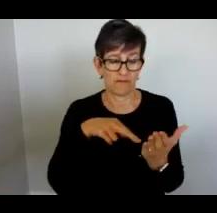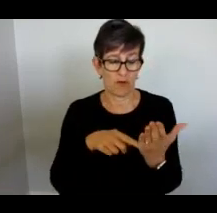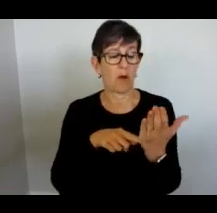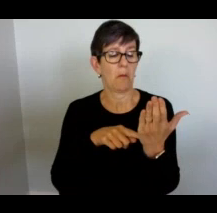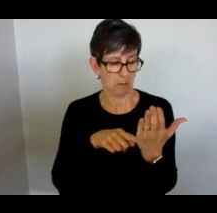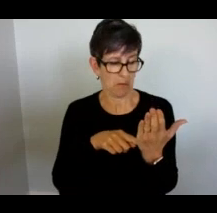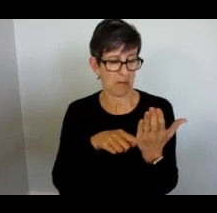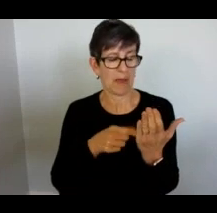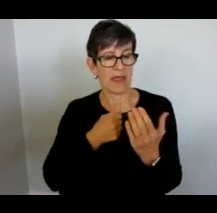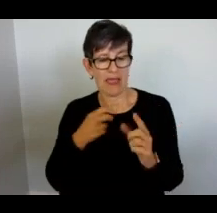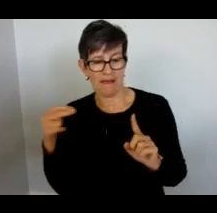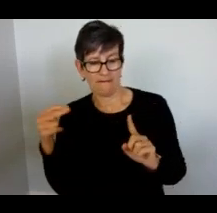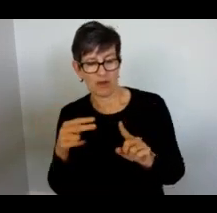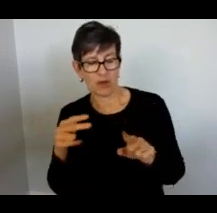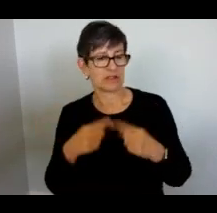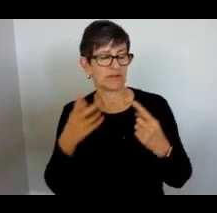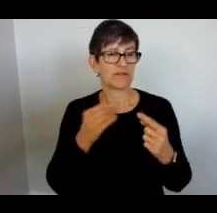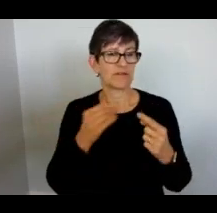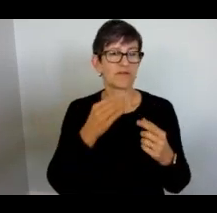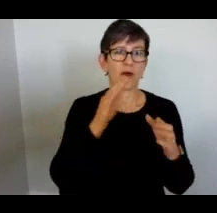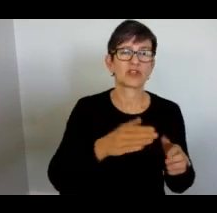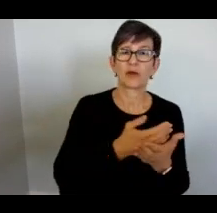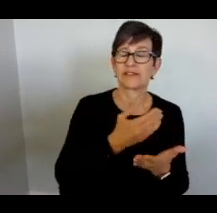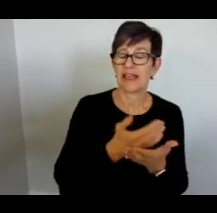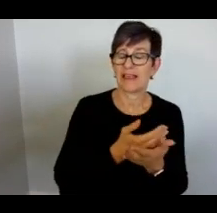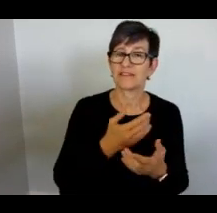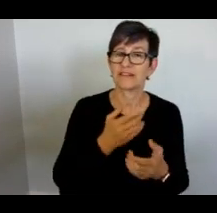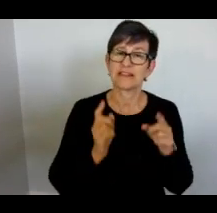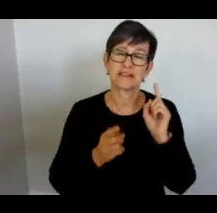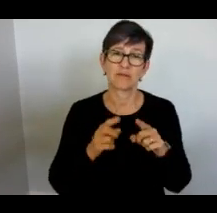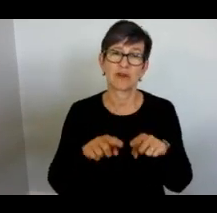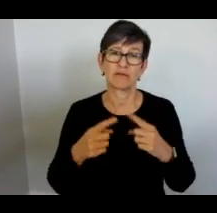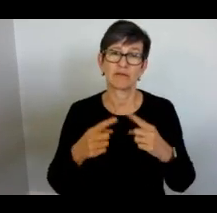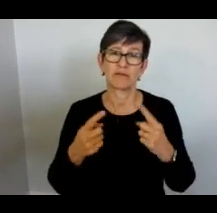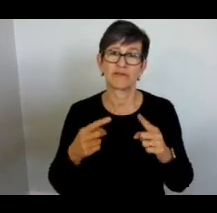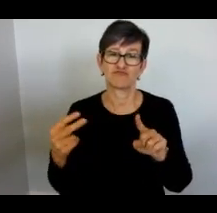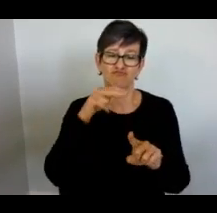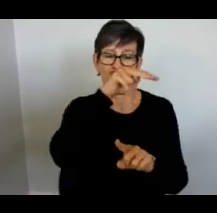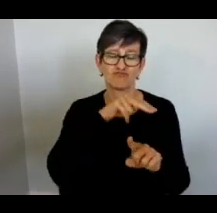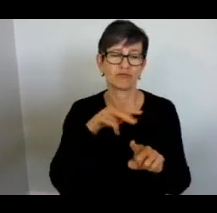in terms of what child safety assess as an appropriate type of intervention. And that